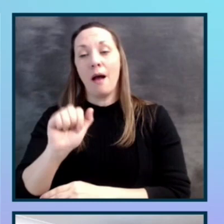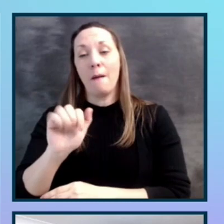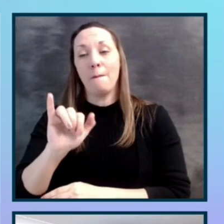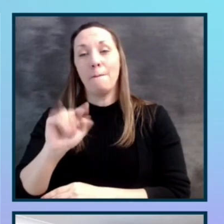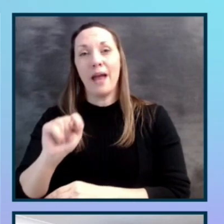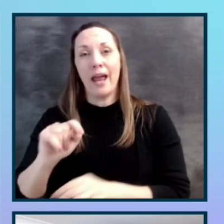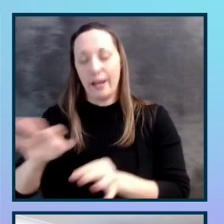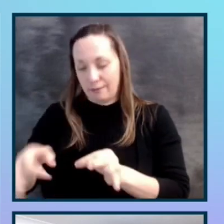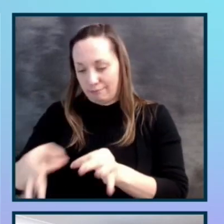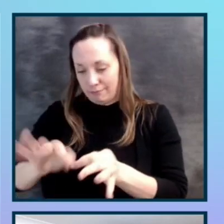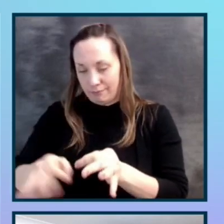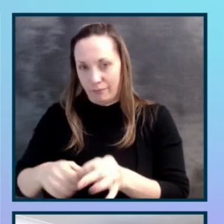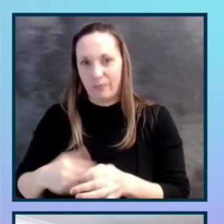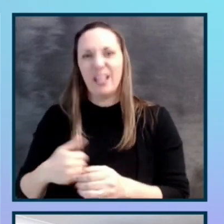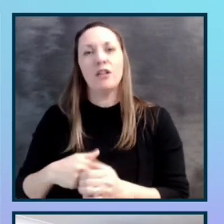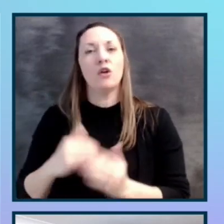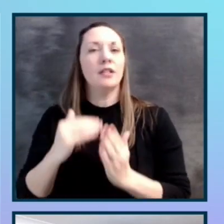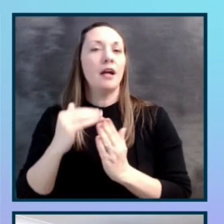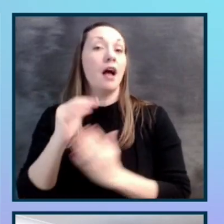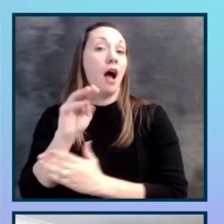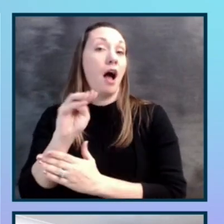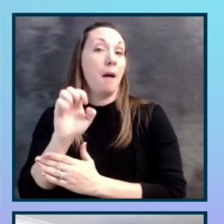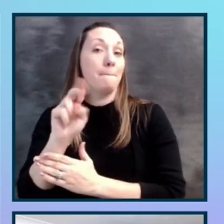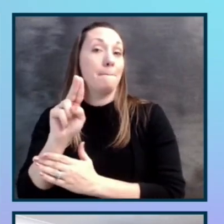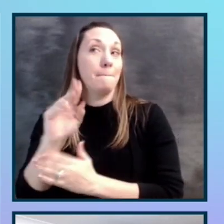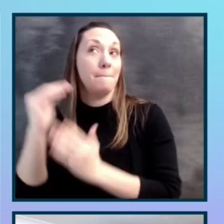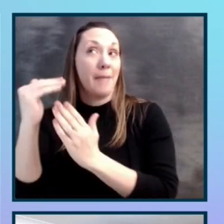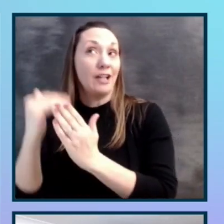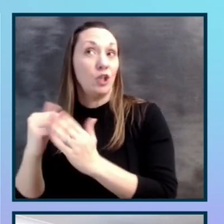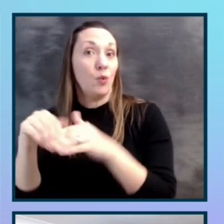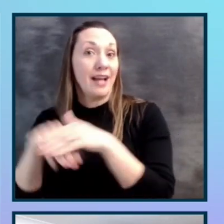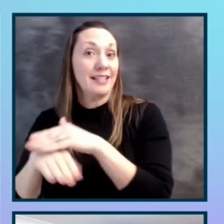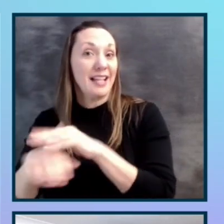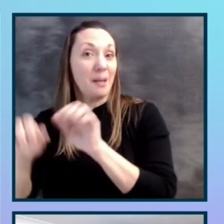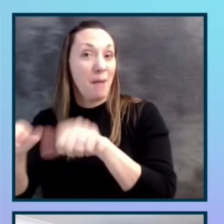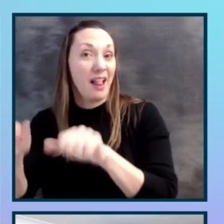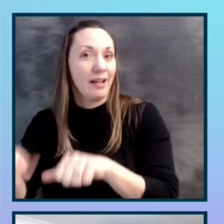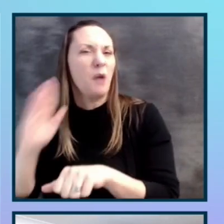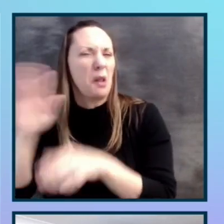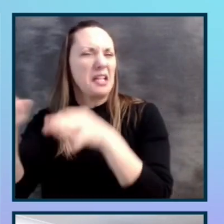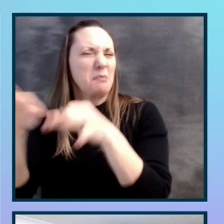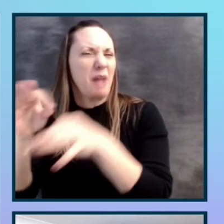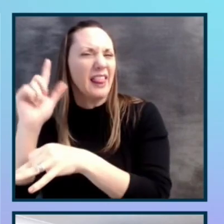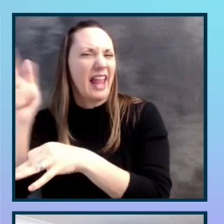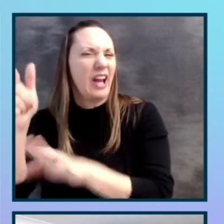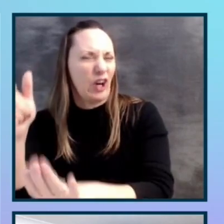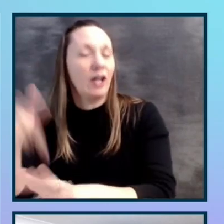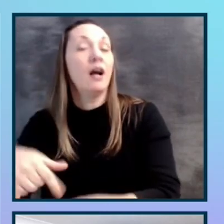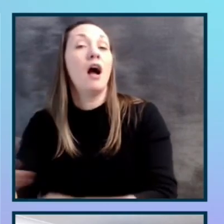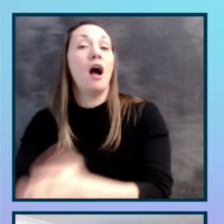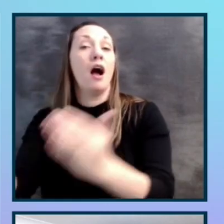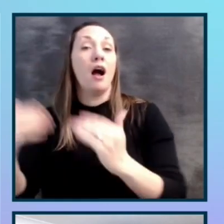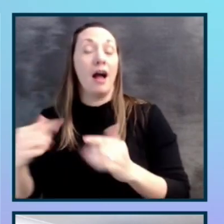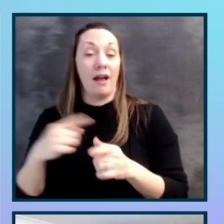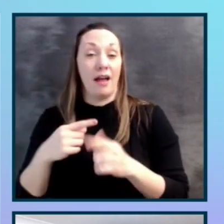which again will come on to a little later, don't worry. It'll all make sense. And you, you then load up,